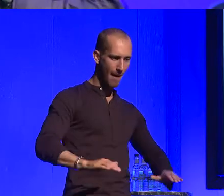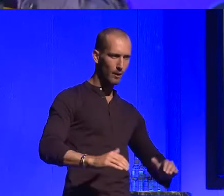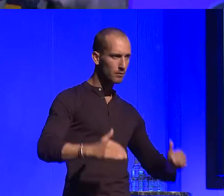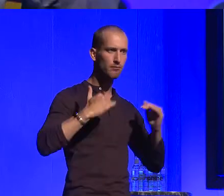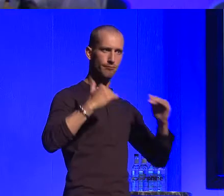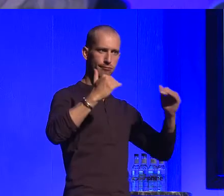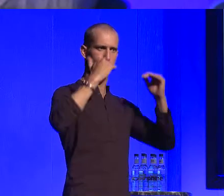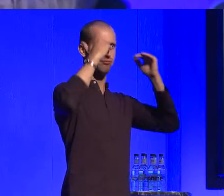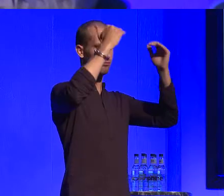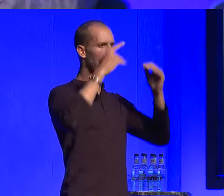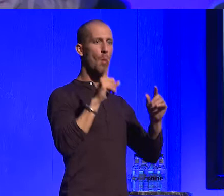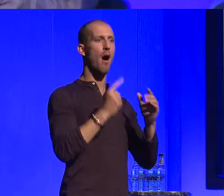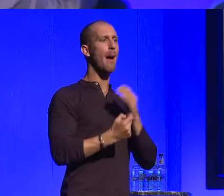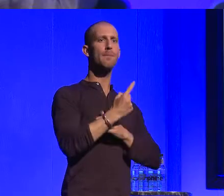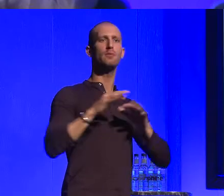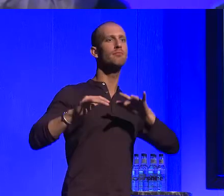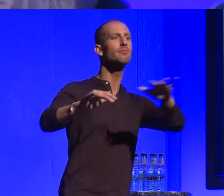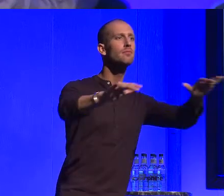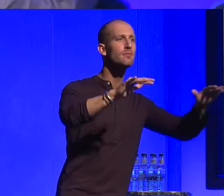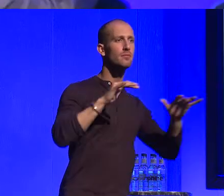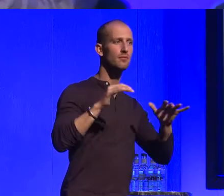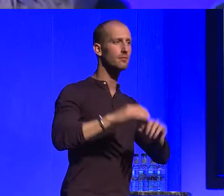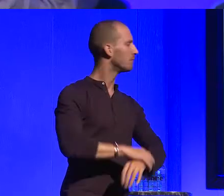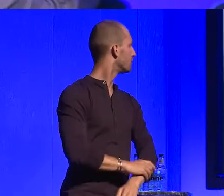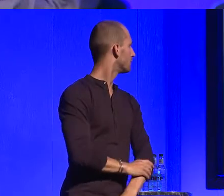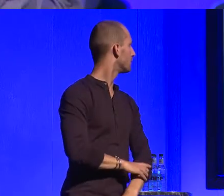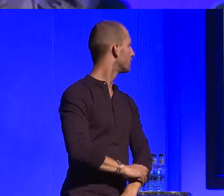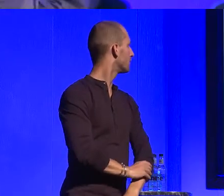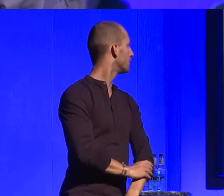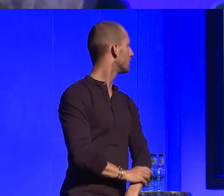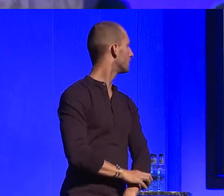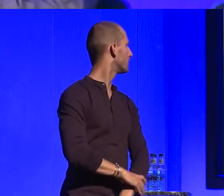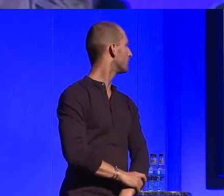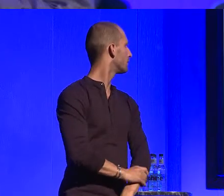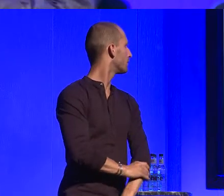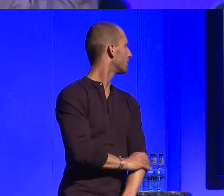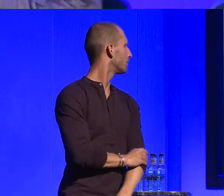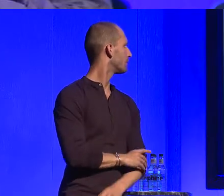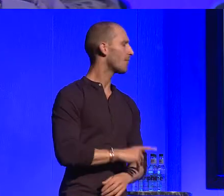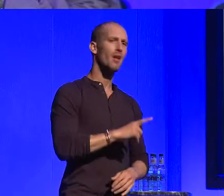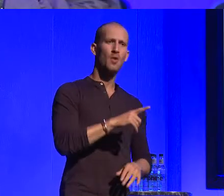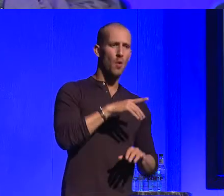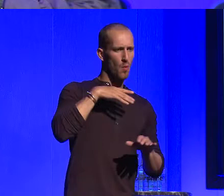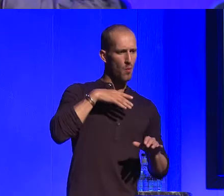So it is important to bring people together and to bridge the divide that is between 'us and them' and to make it 'we'.